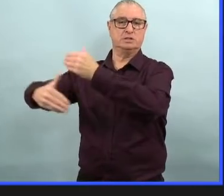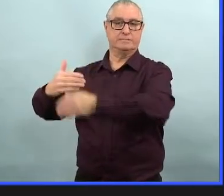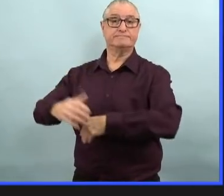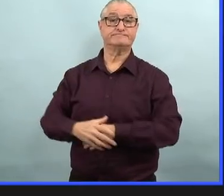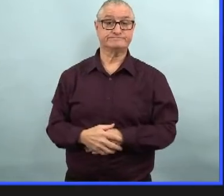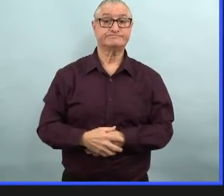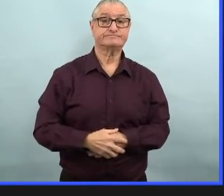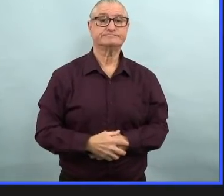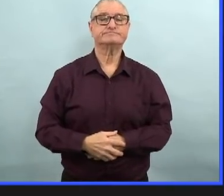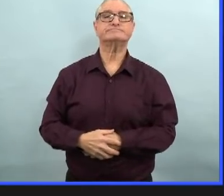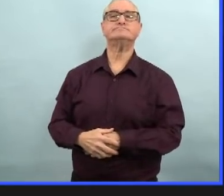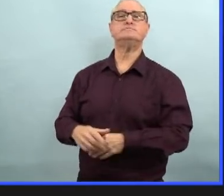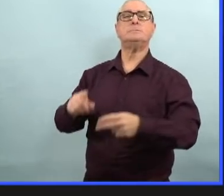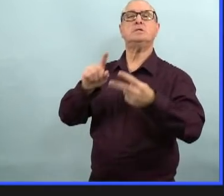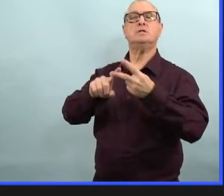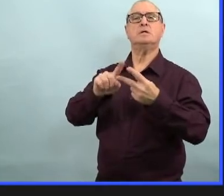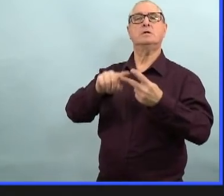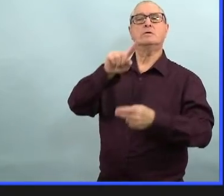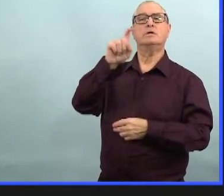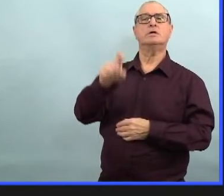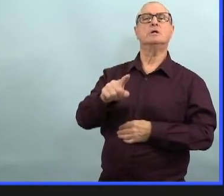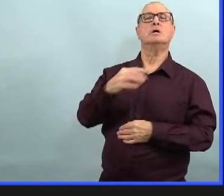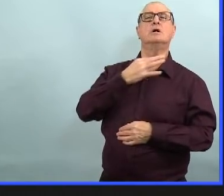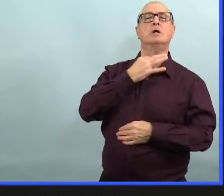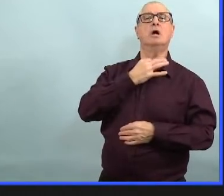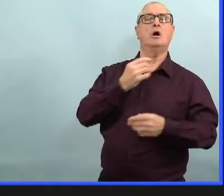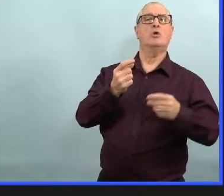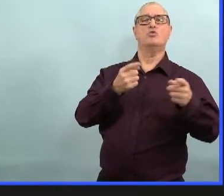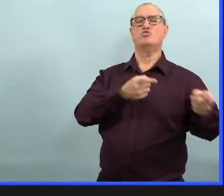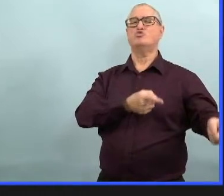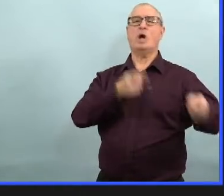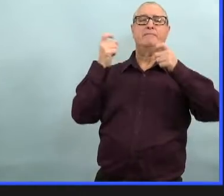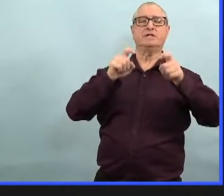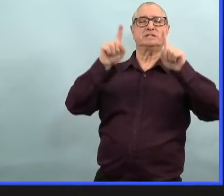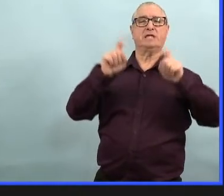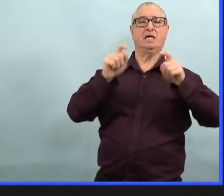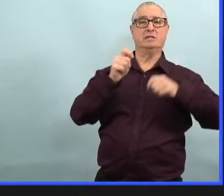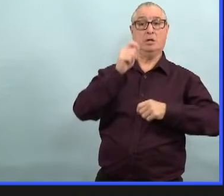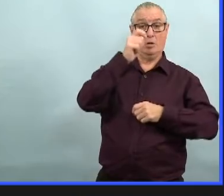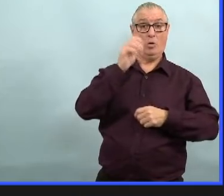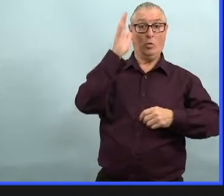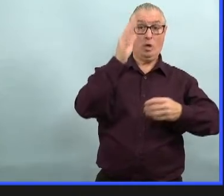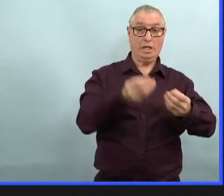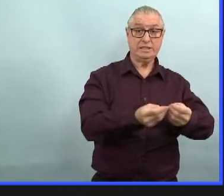staff and children themselves um any plans to make this a reality and if so how soon